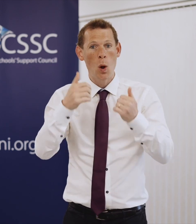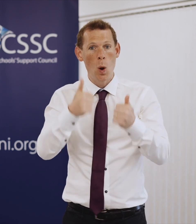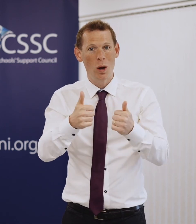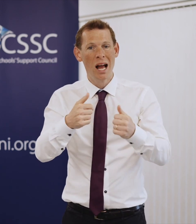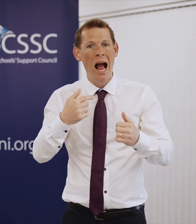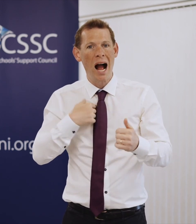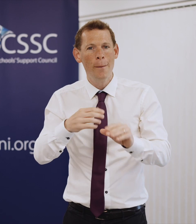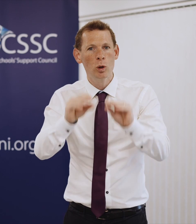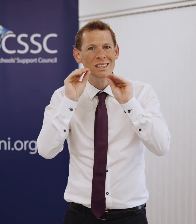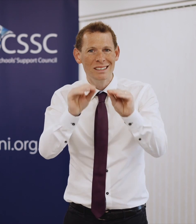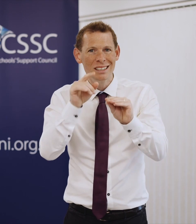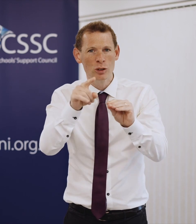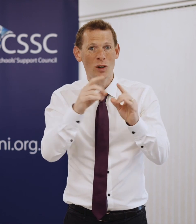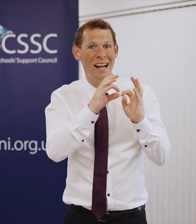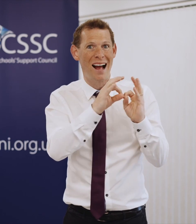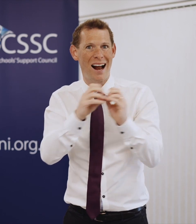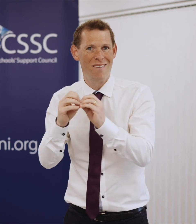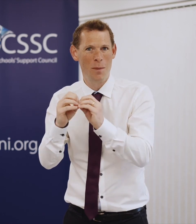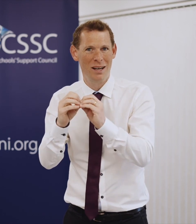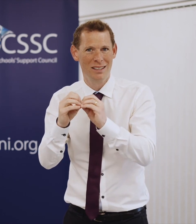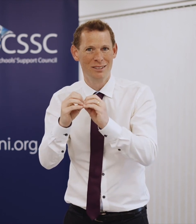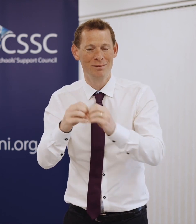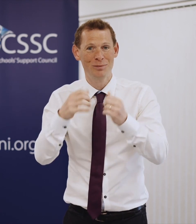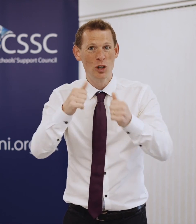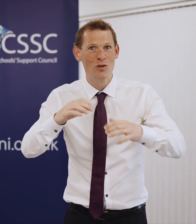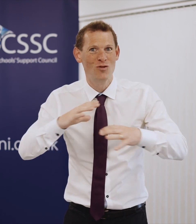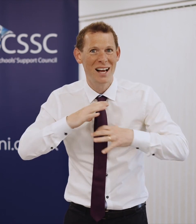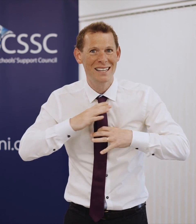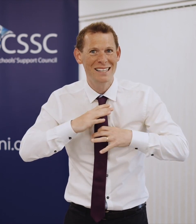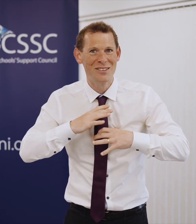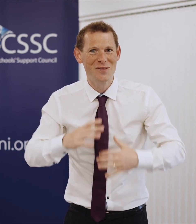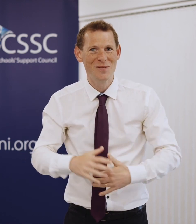yourself and tell them your name. So I'm going to teach you the alphabet first. Everyone ready?